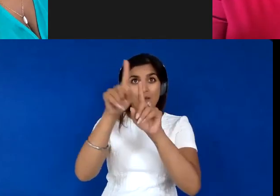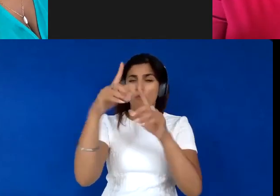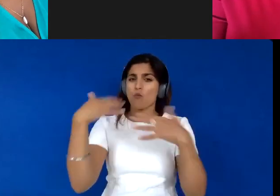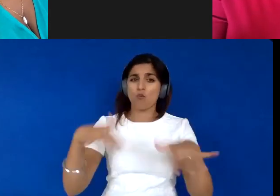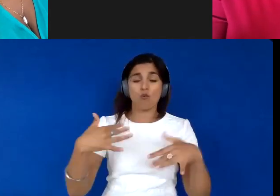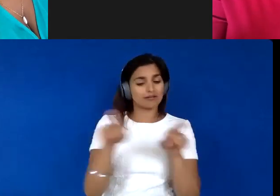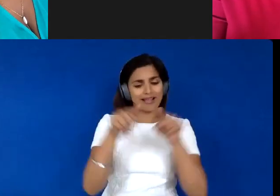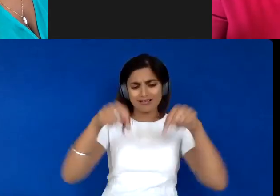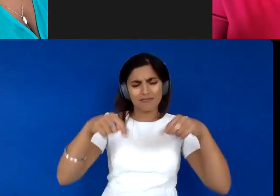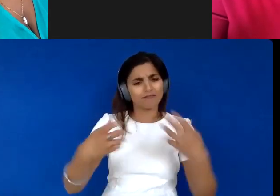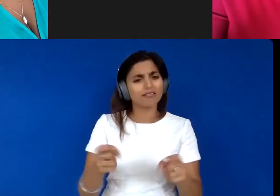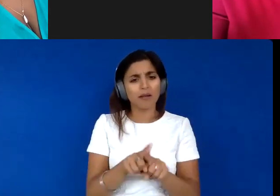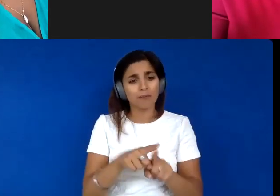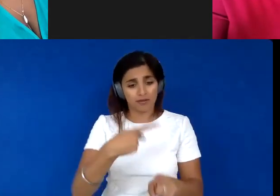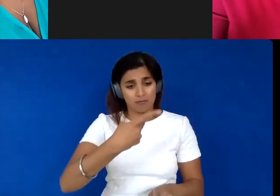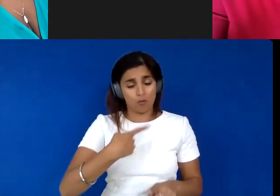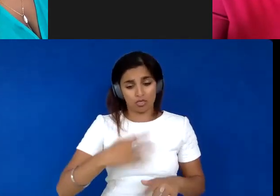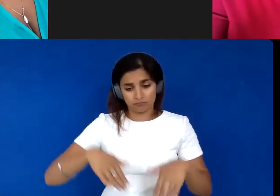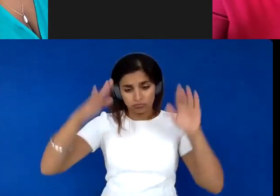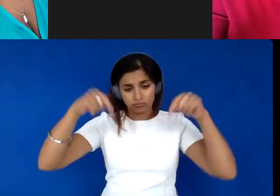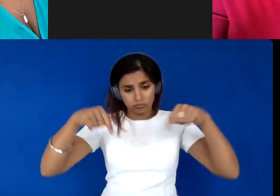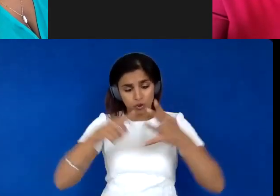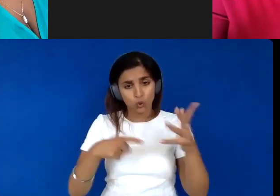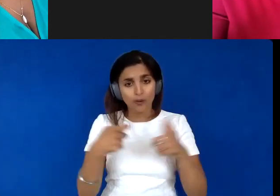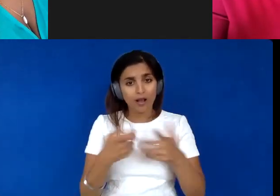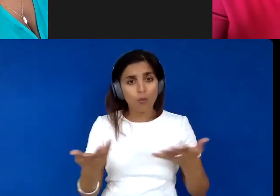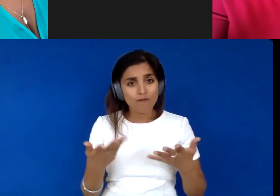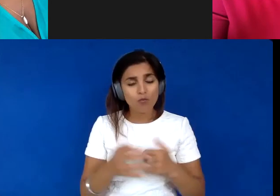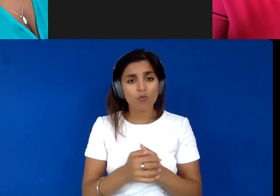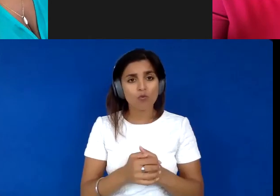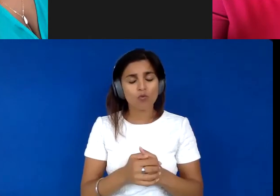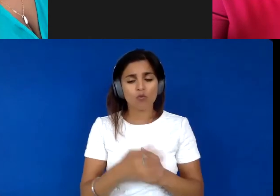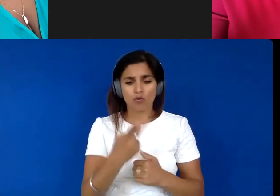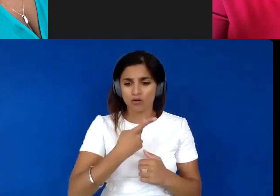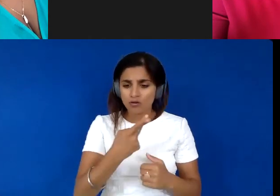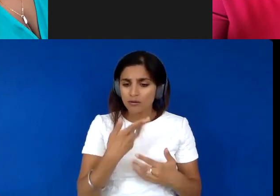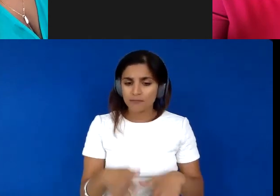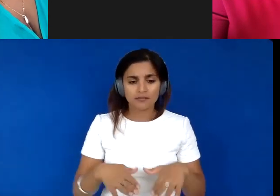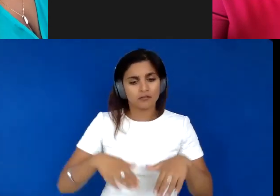grown up here in the UK having gone through different British institutions